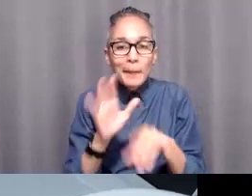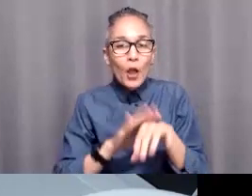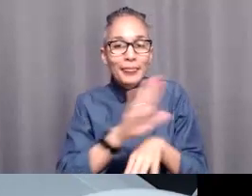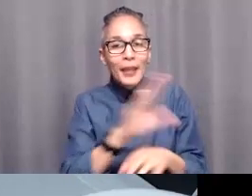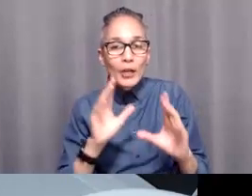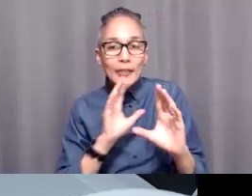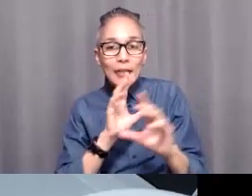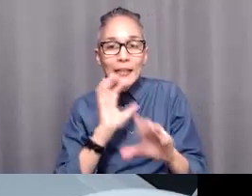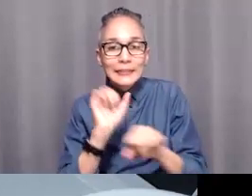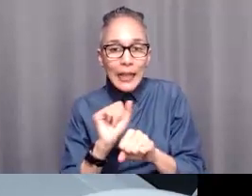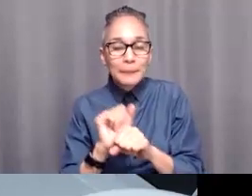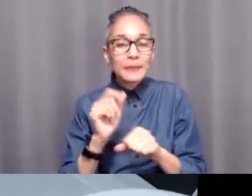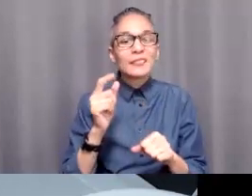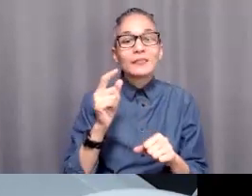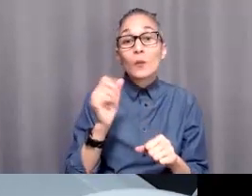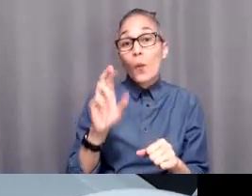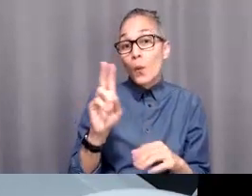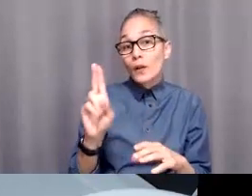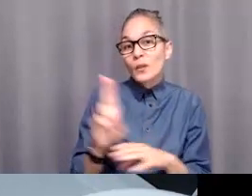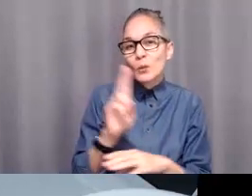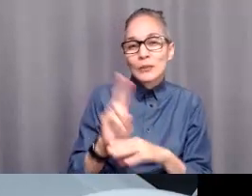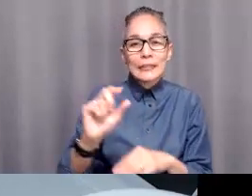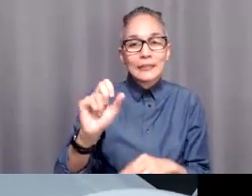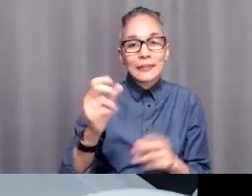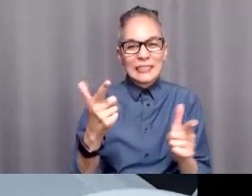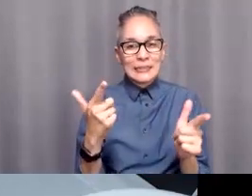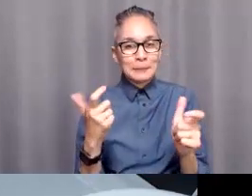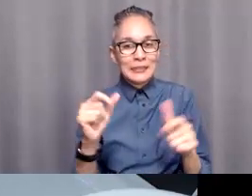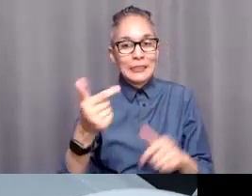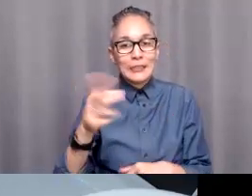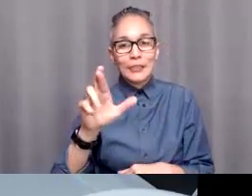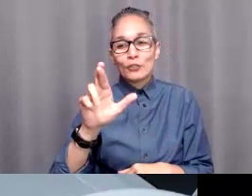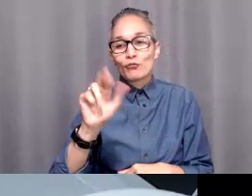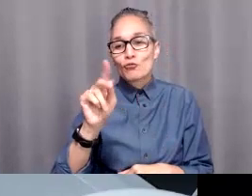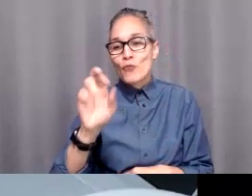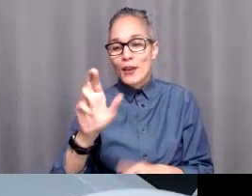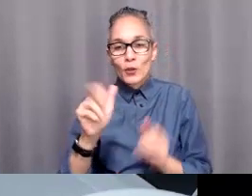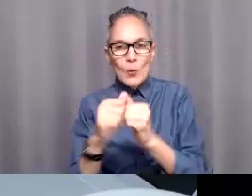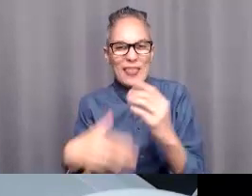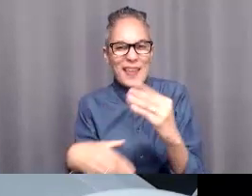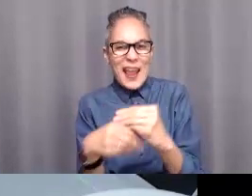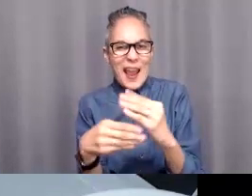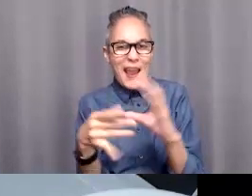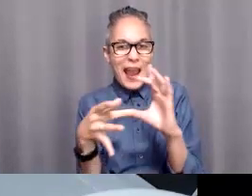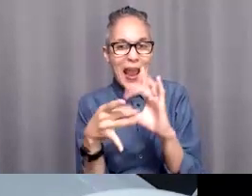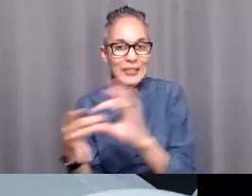Or you might be using the SpeedGrader with annotations or video comments and everything.